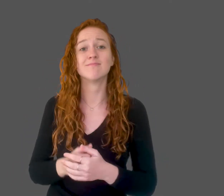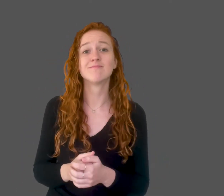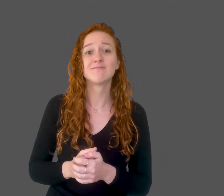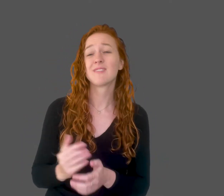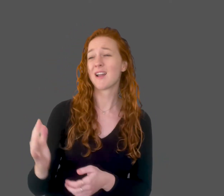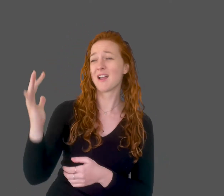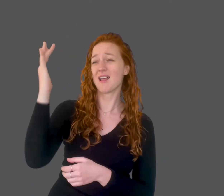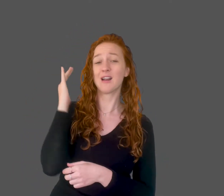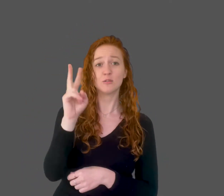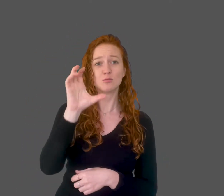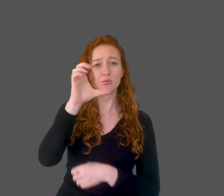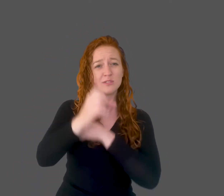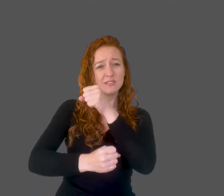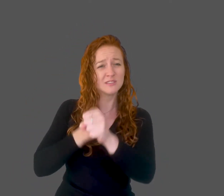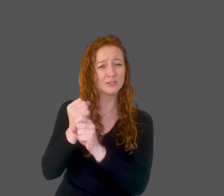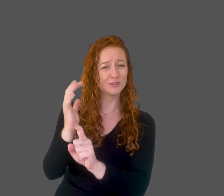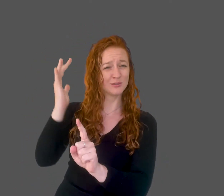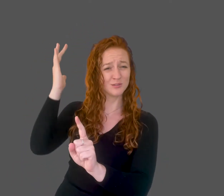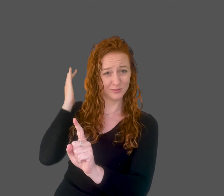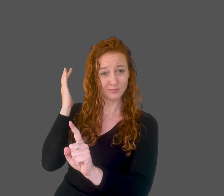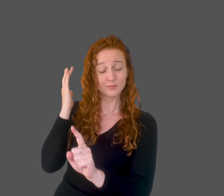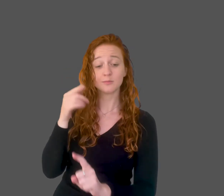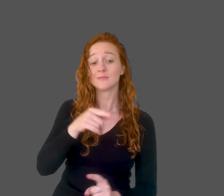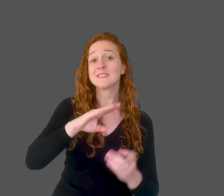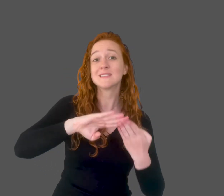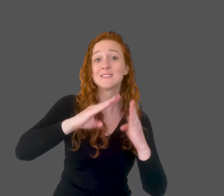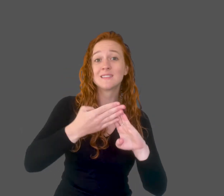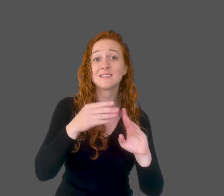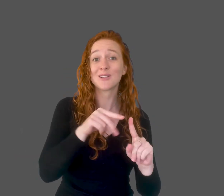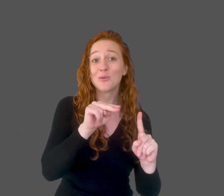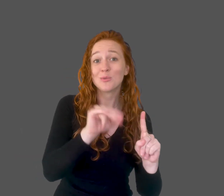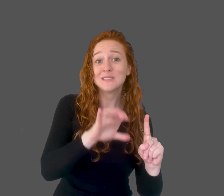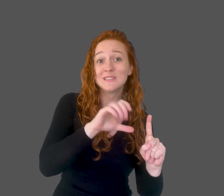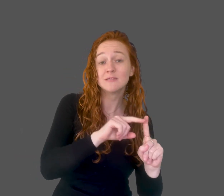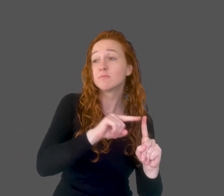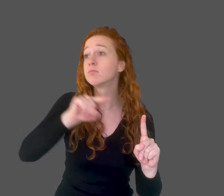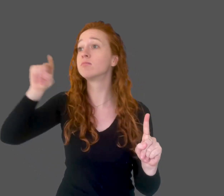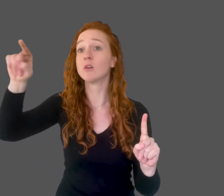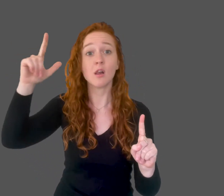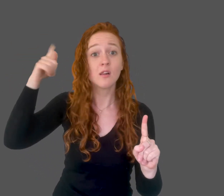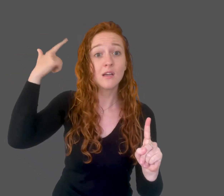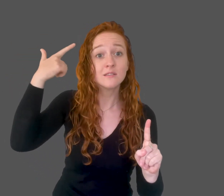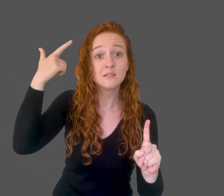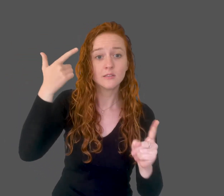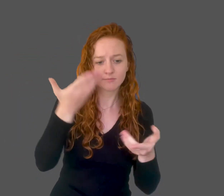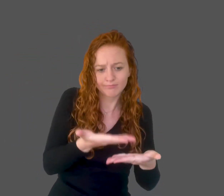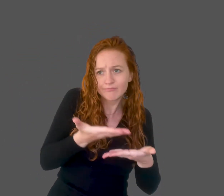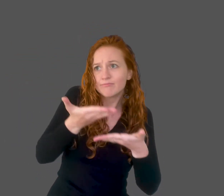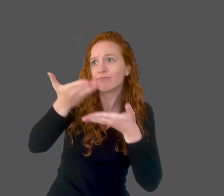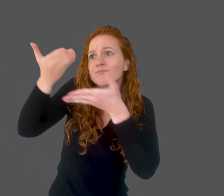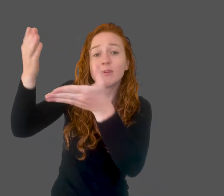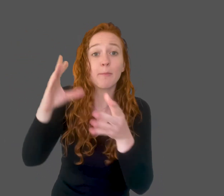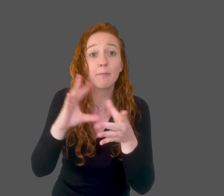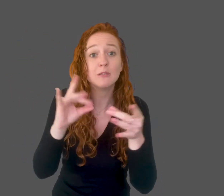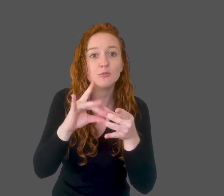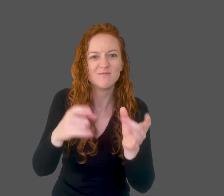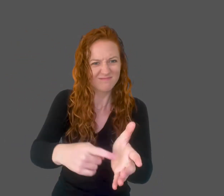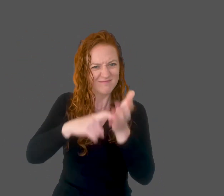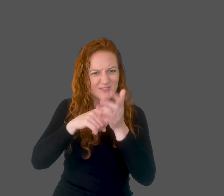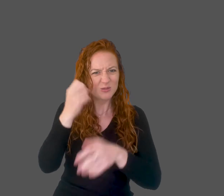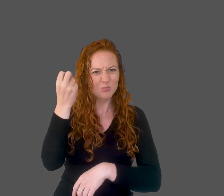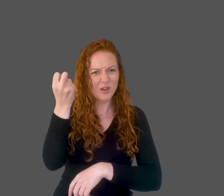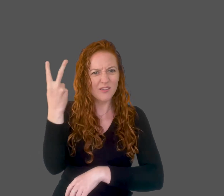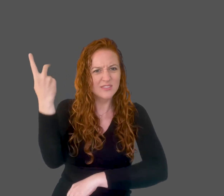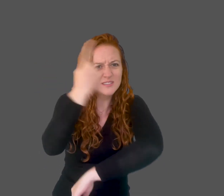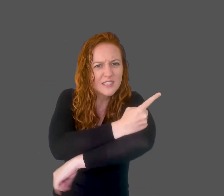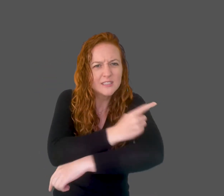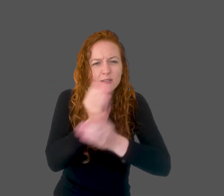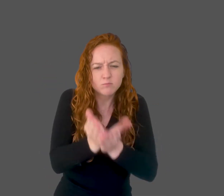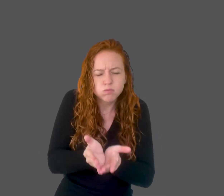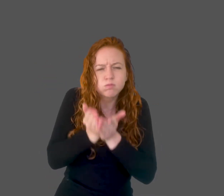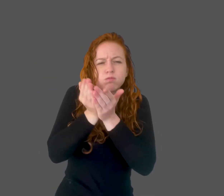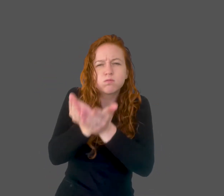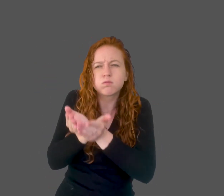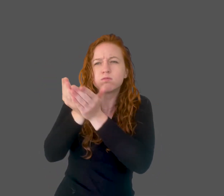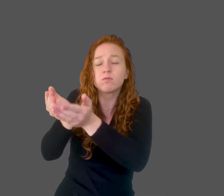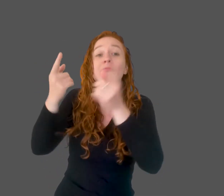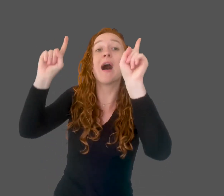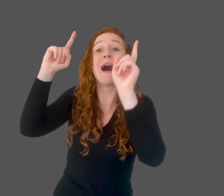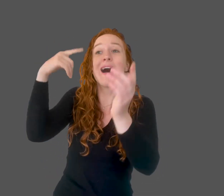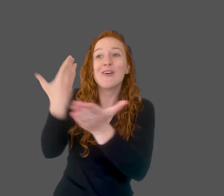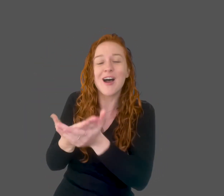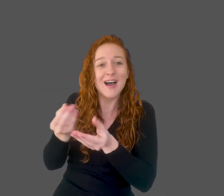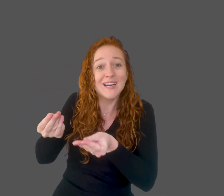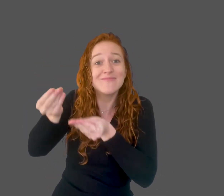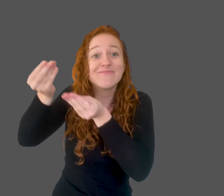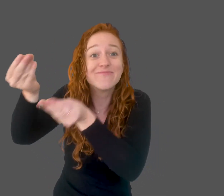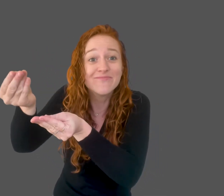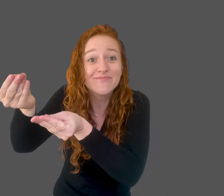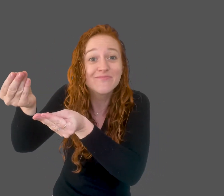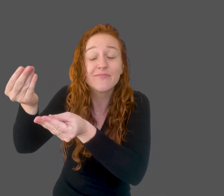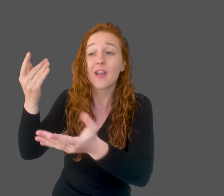200 years ago, it took 12 days to deliver a message via a boat from New York City to London.